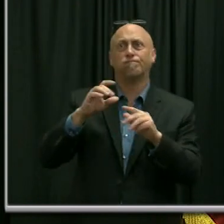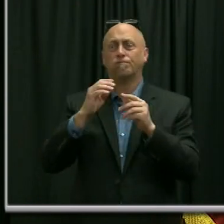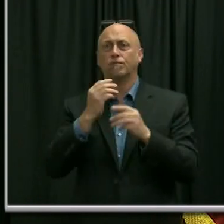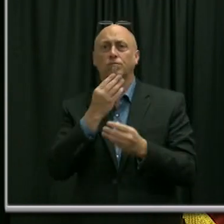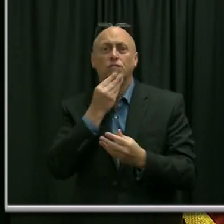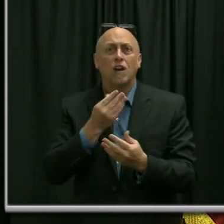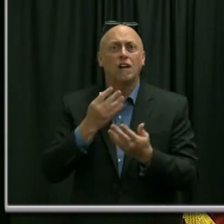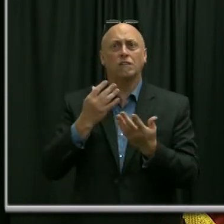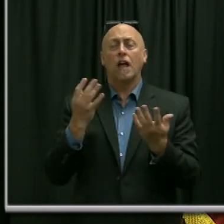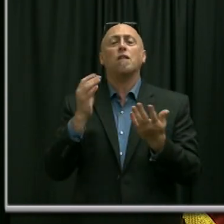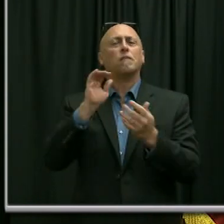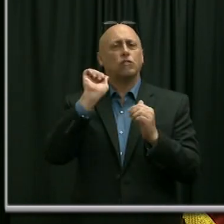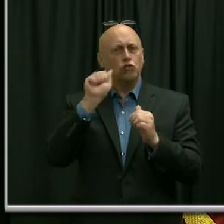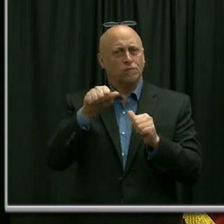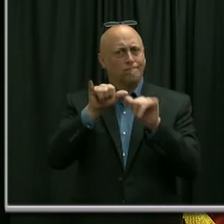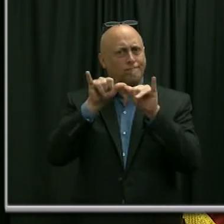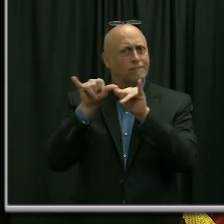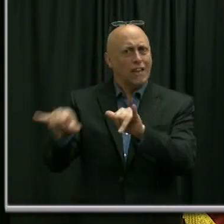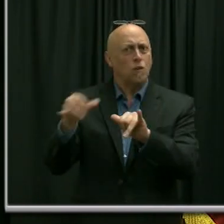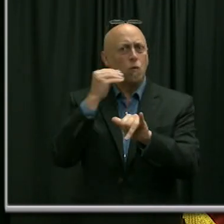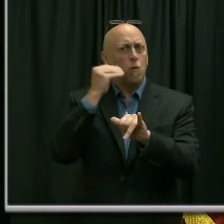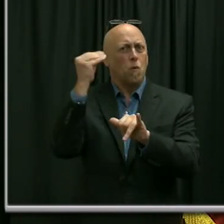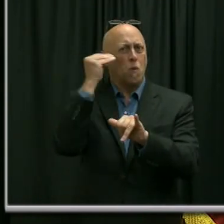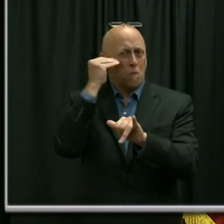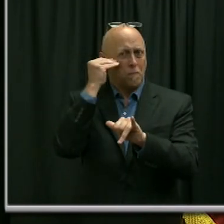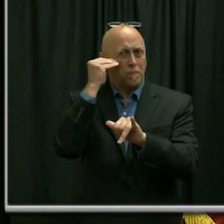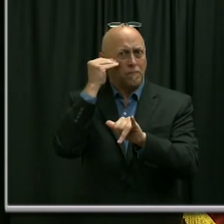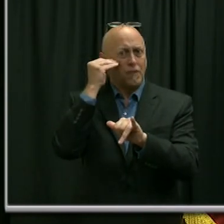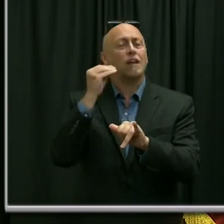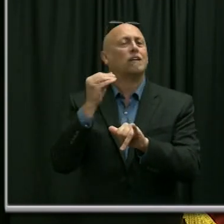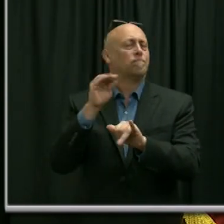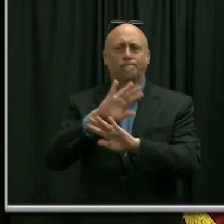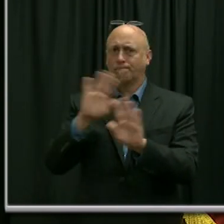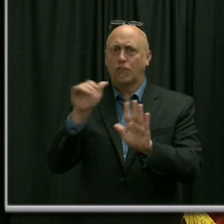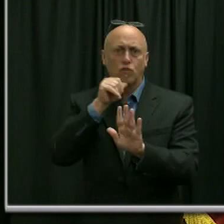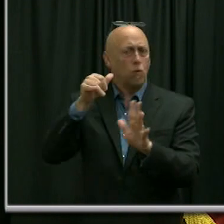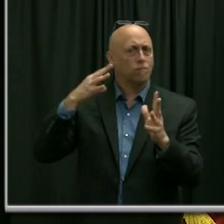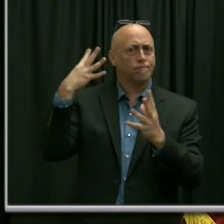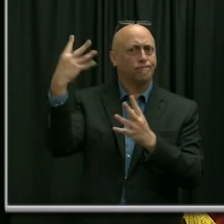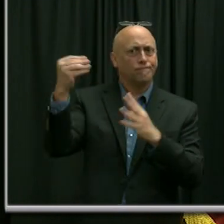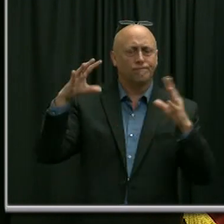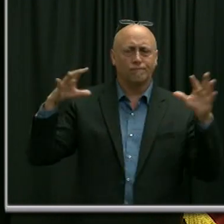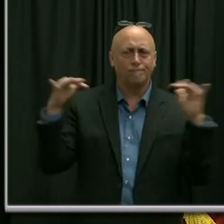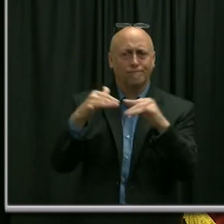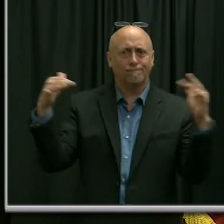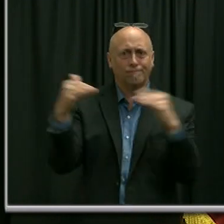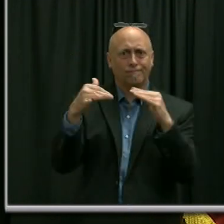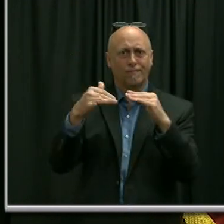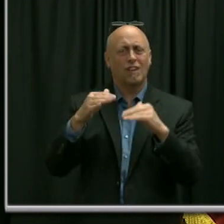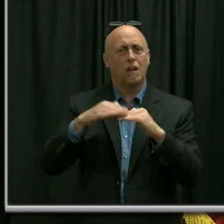SHOULD REMAIN ON HOLD UNTIL FURTHER NOTICE. TO THE PEOPLE